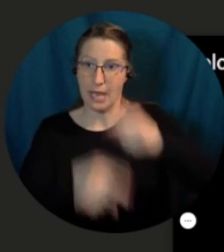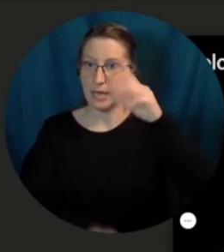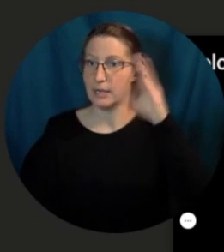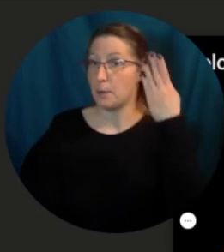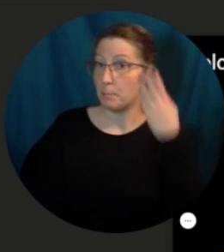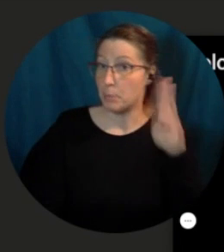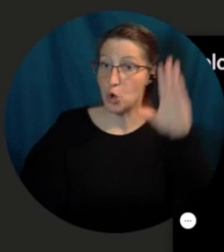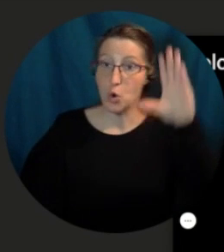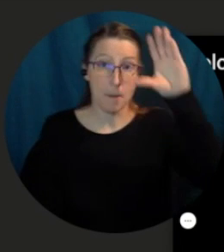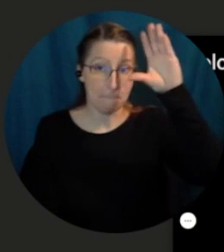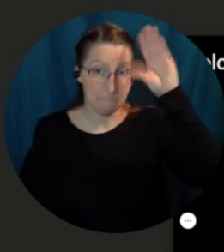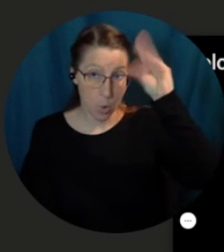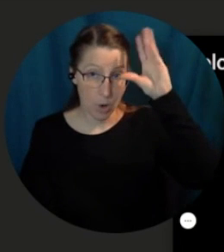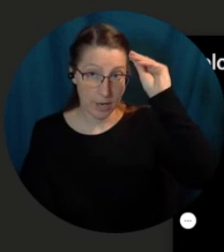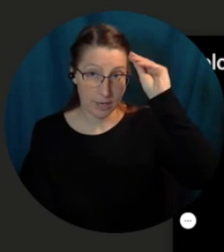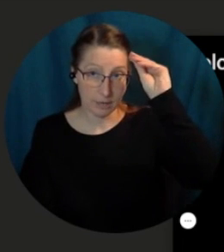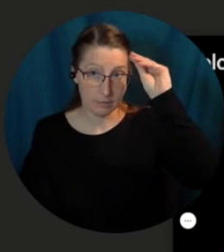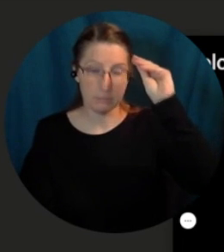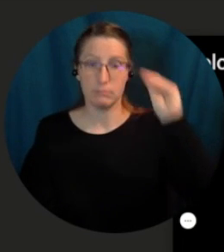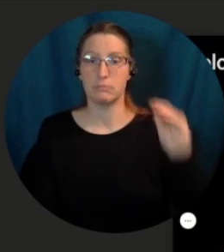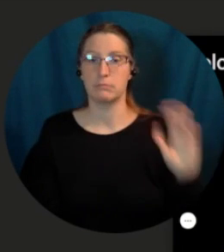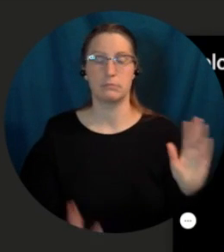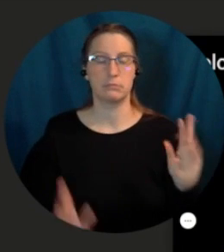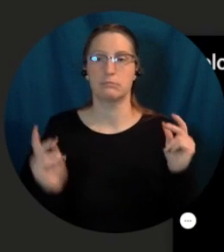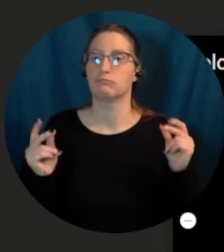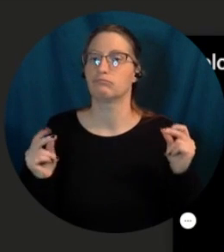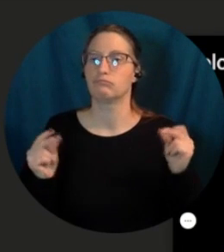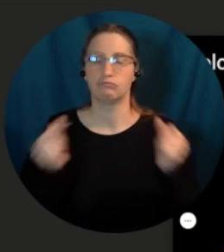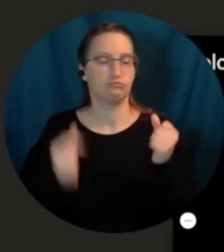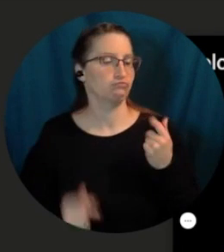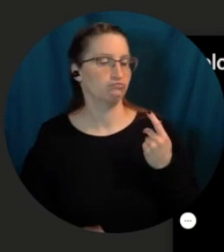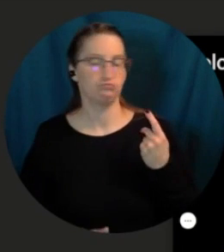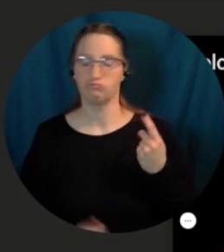And immediately, Amy and I both switched to boy